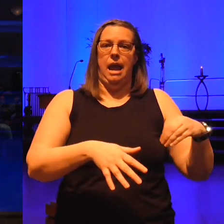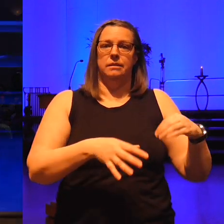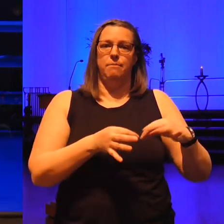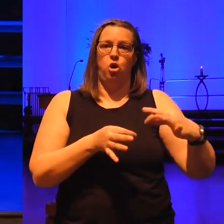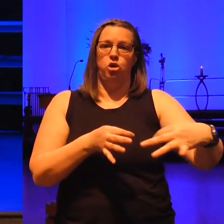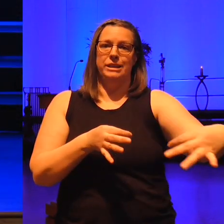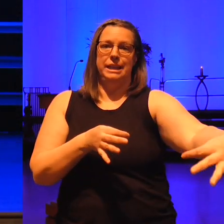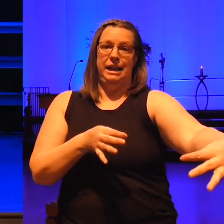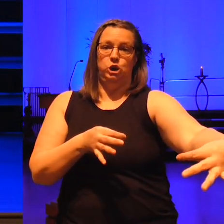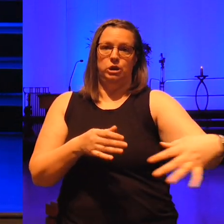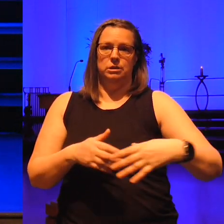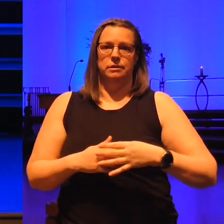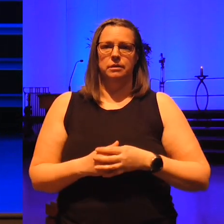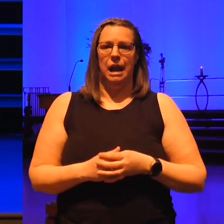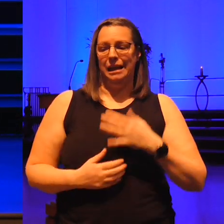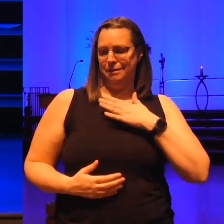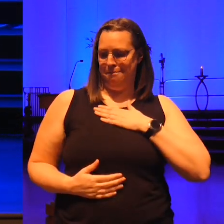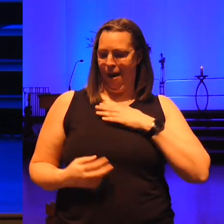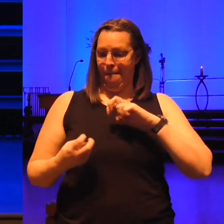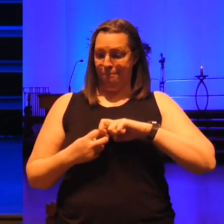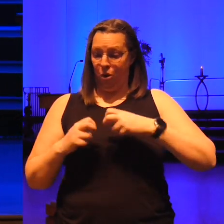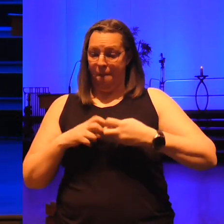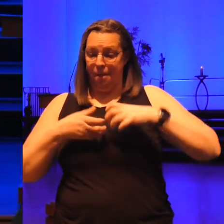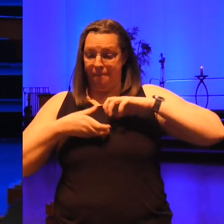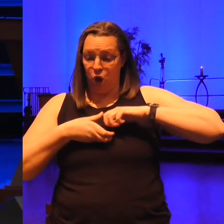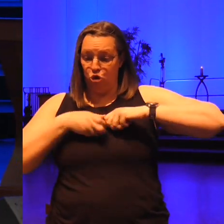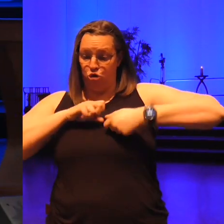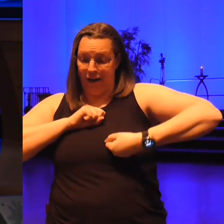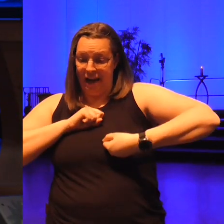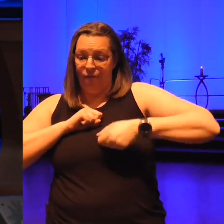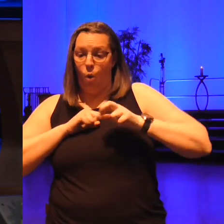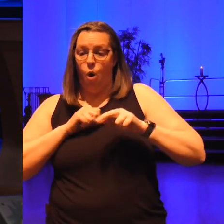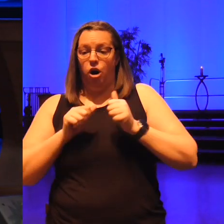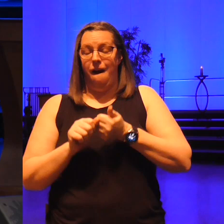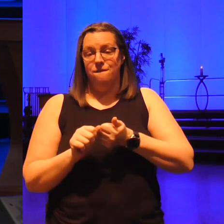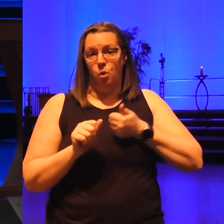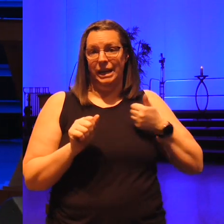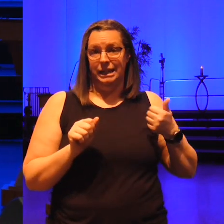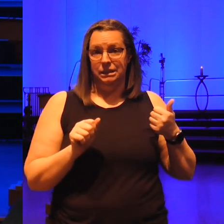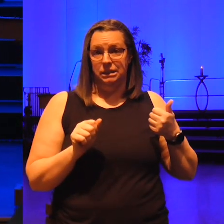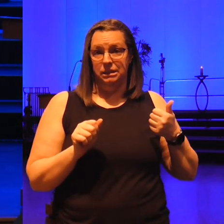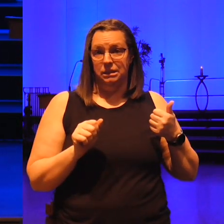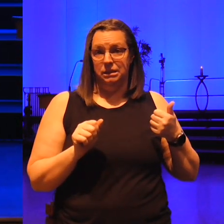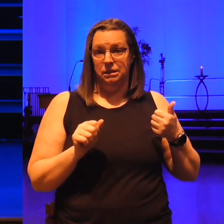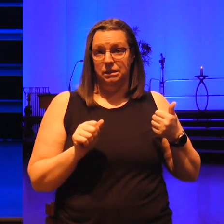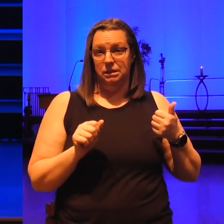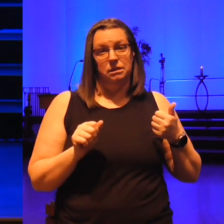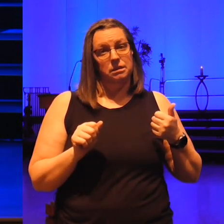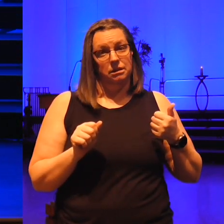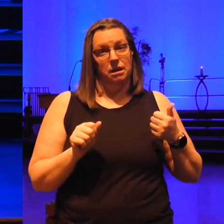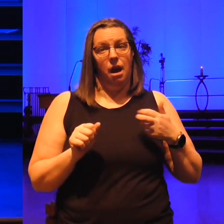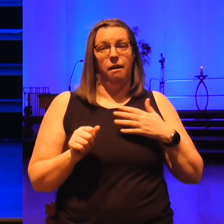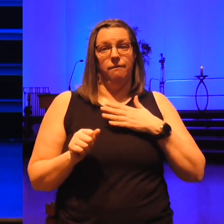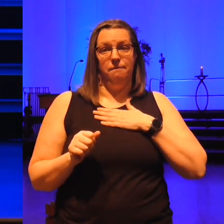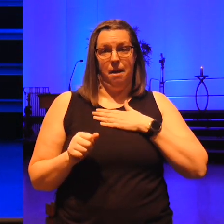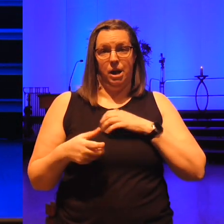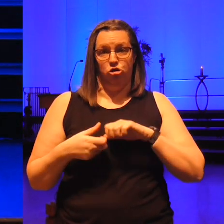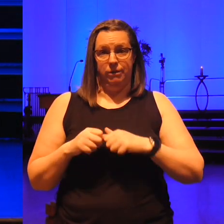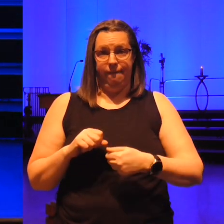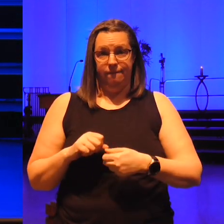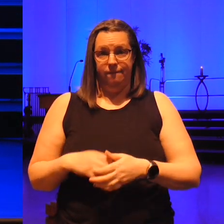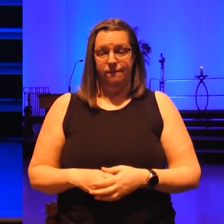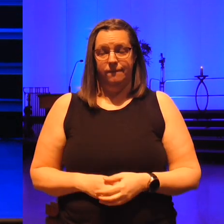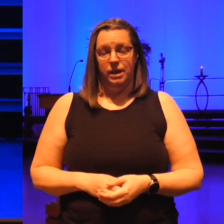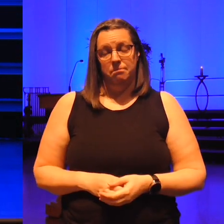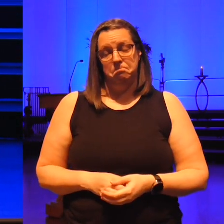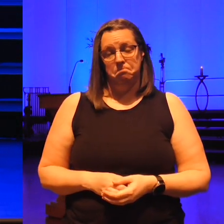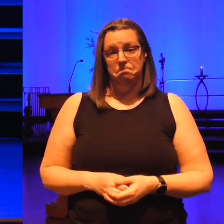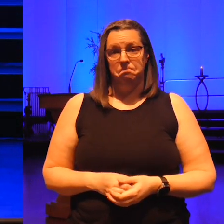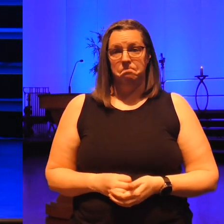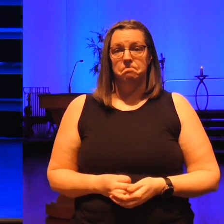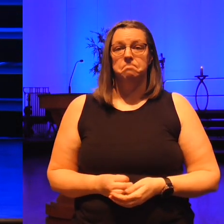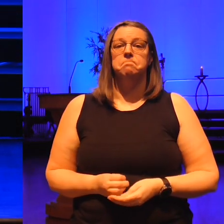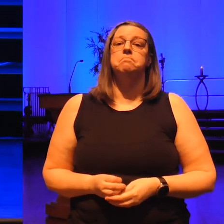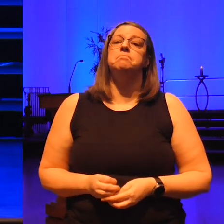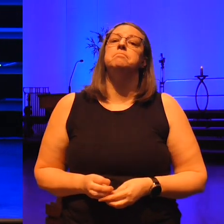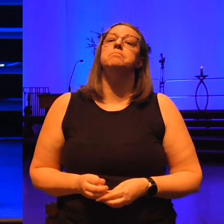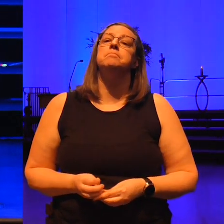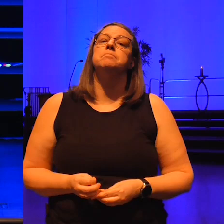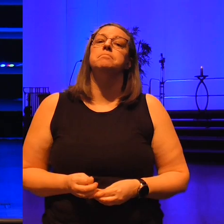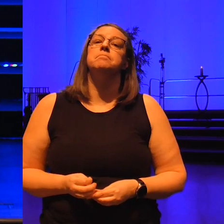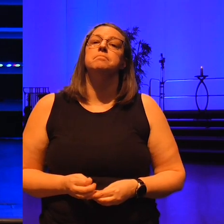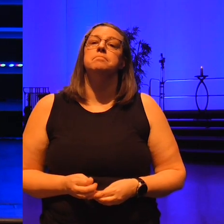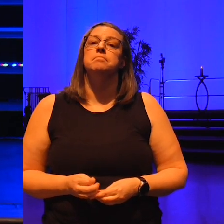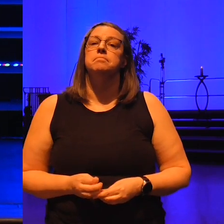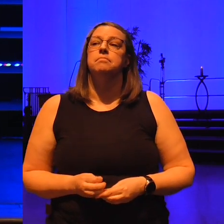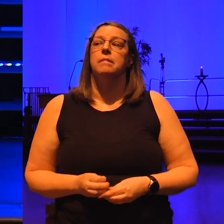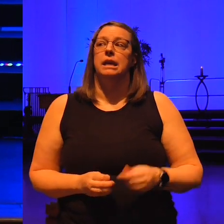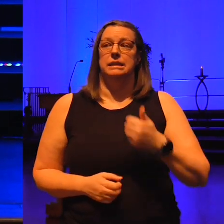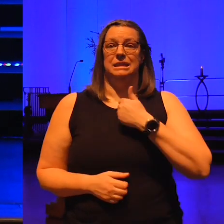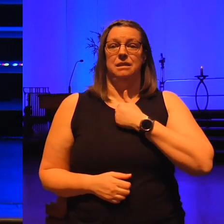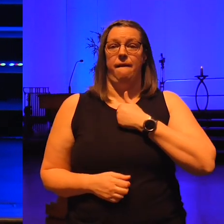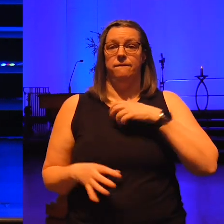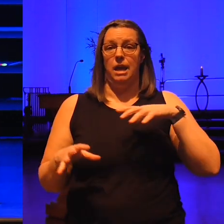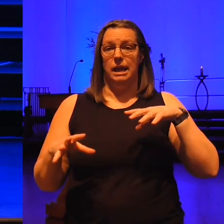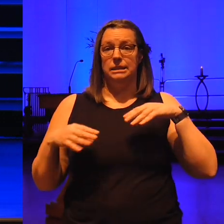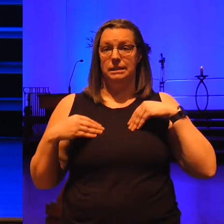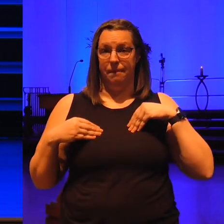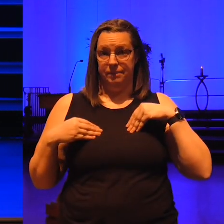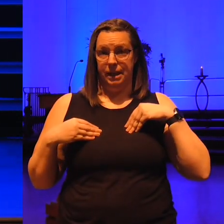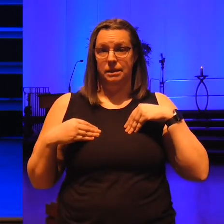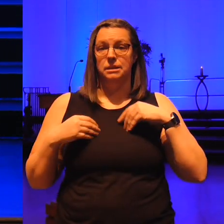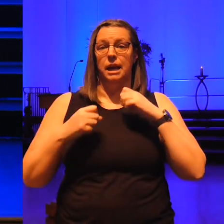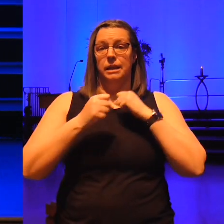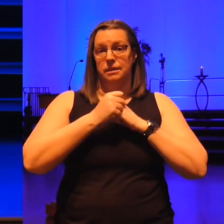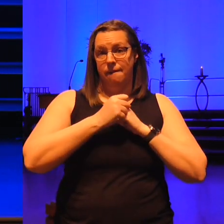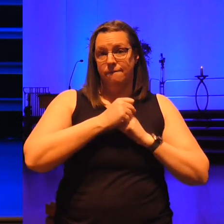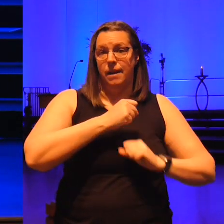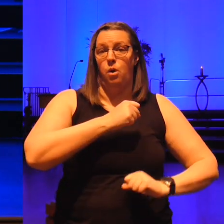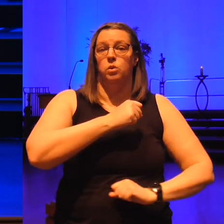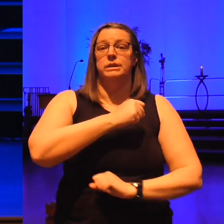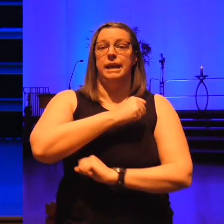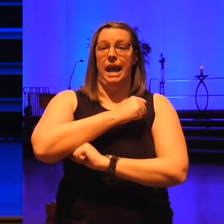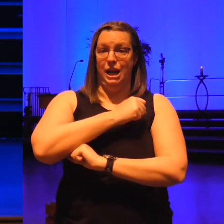my problem my grief or my avoidance of my grief self-acceptance is the foundation for Spiritual